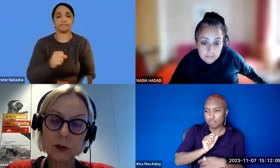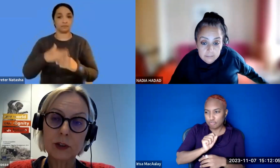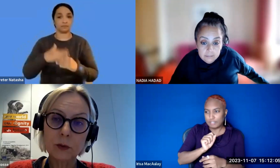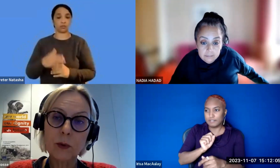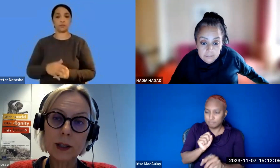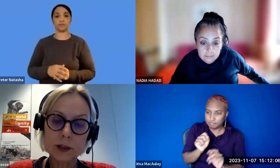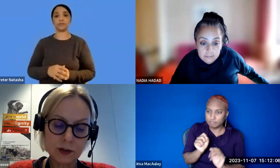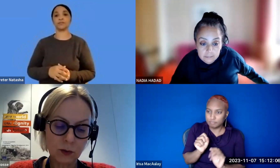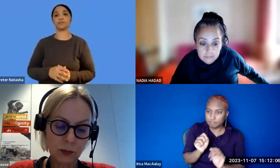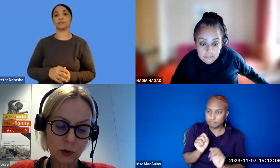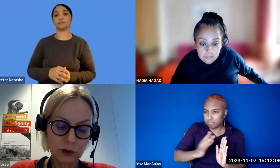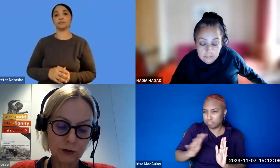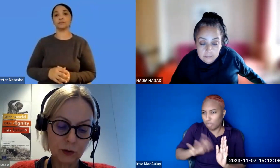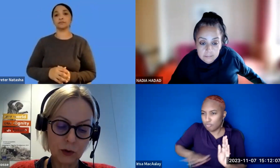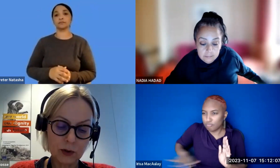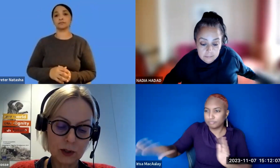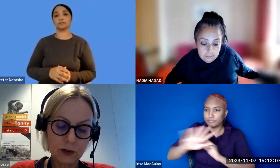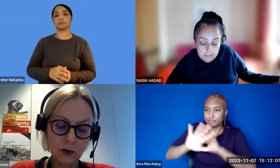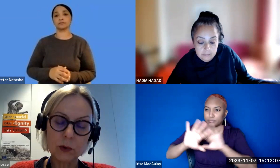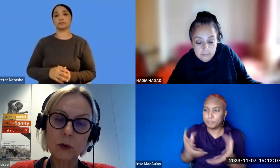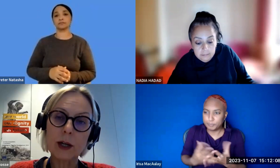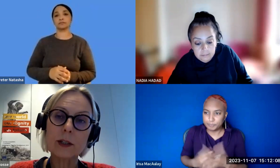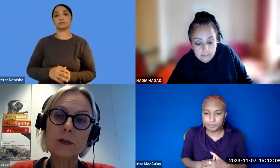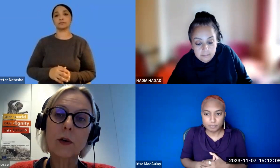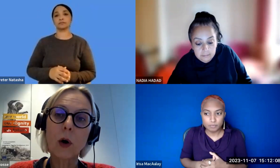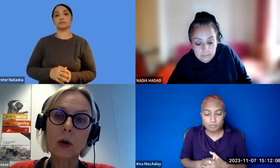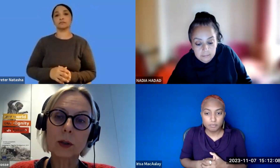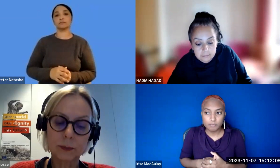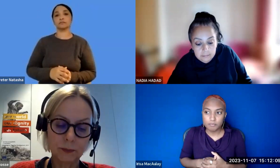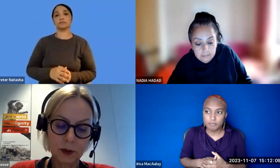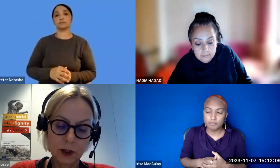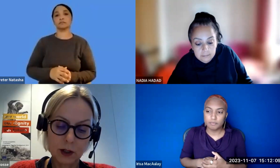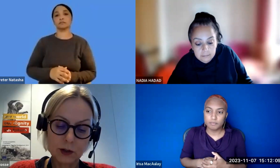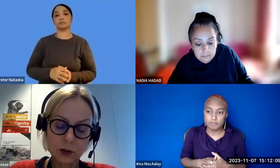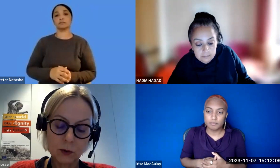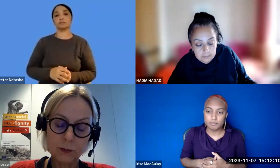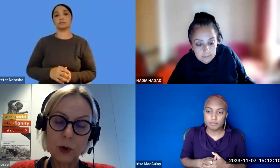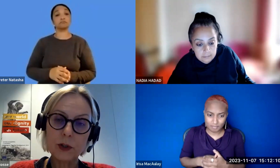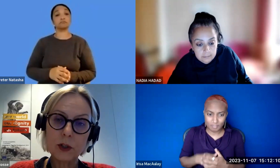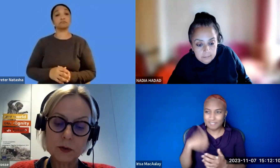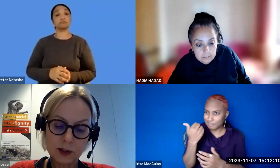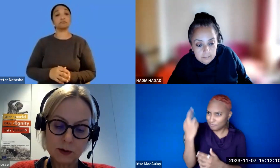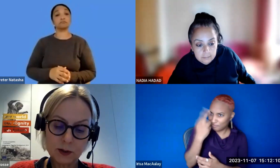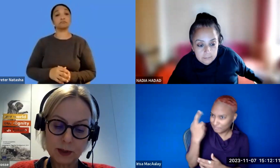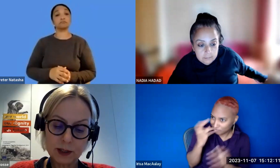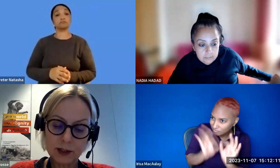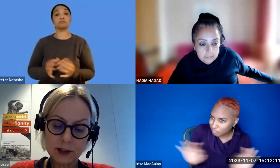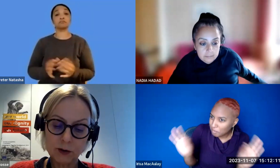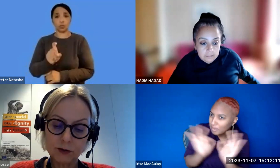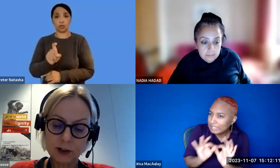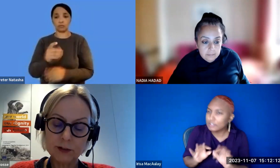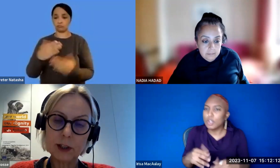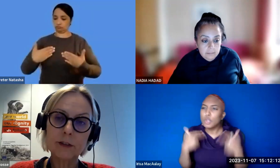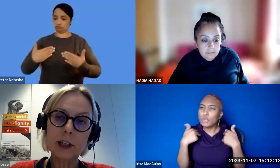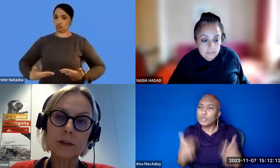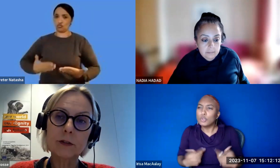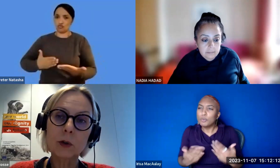Another reason why it's so important, is human rights for all. So persons with disabilities are often living